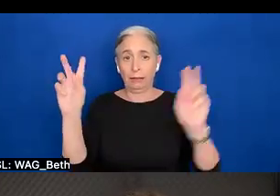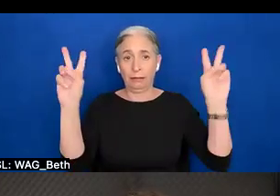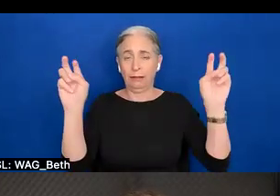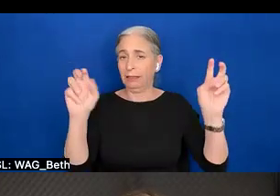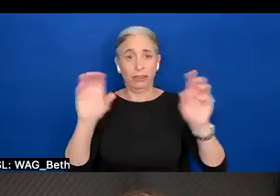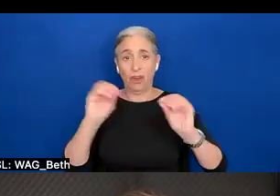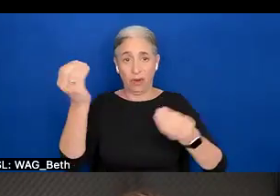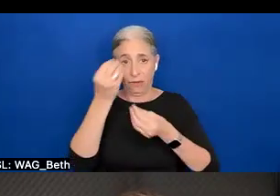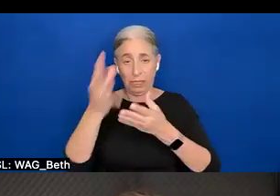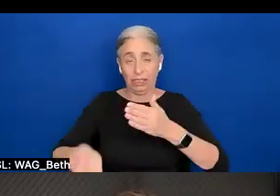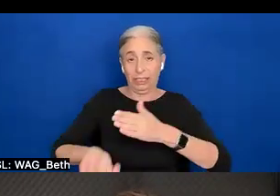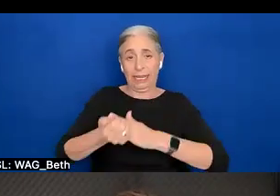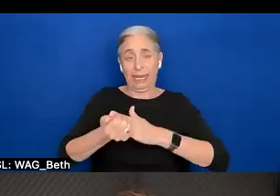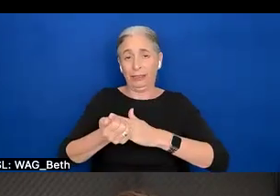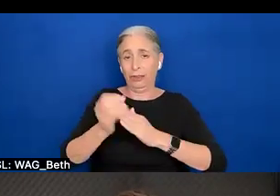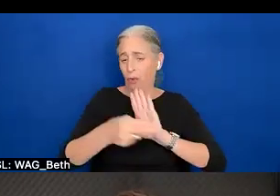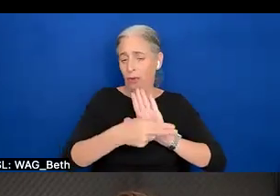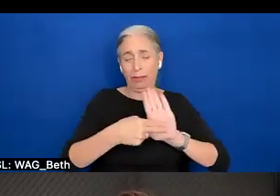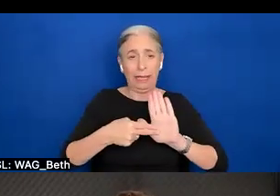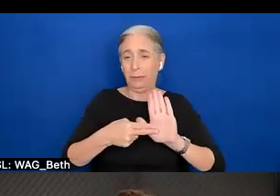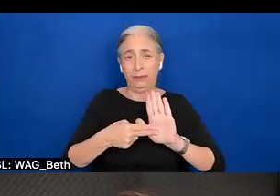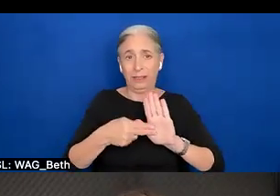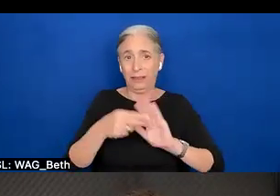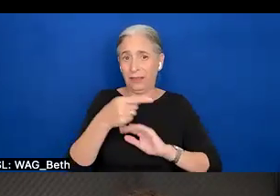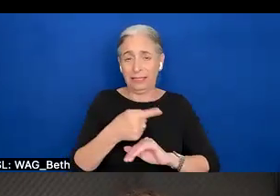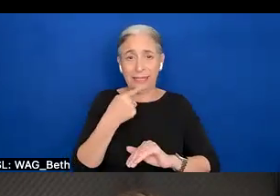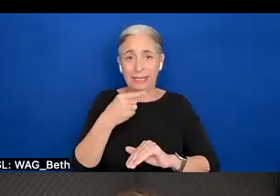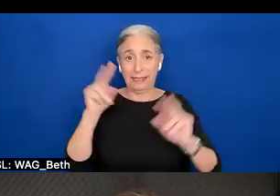There is no label that says wow, that's a title.